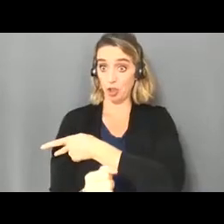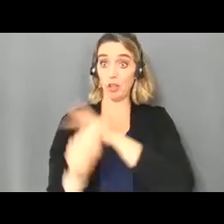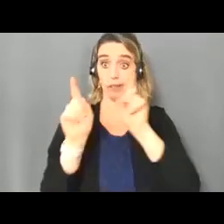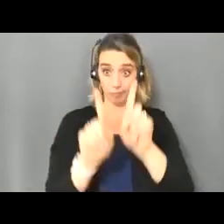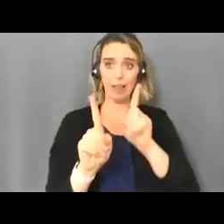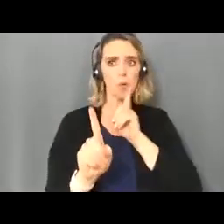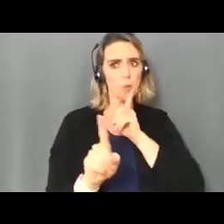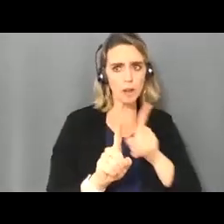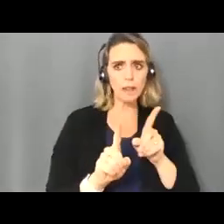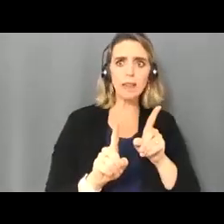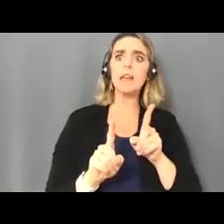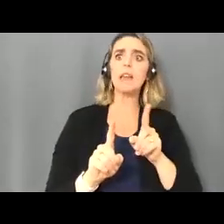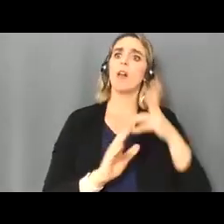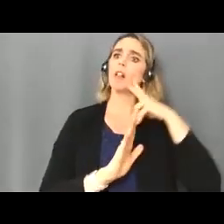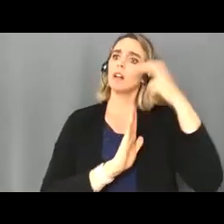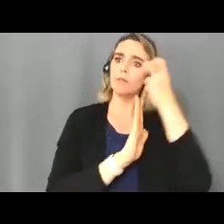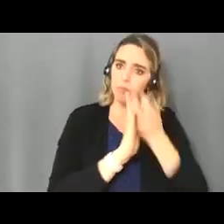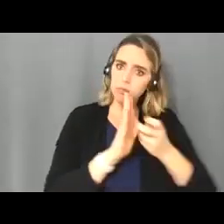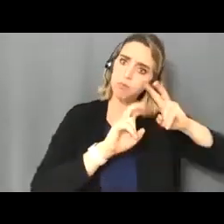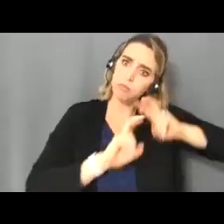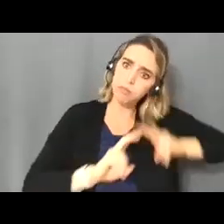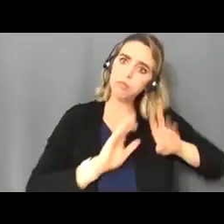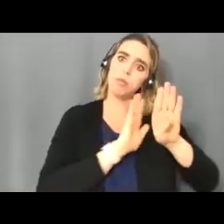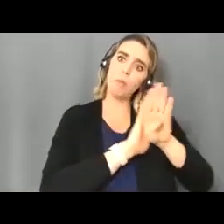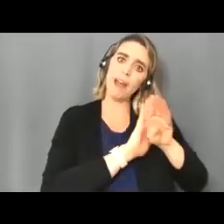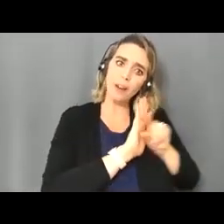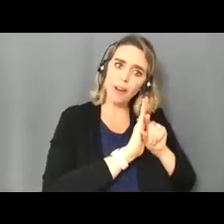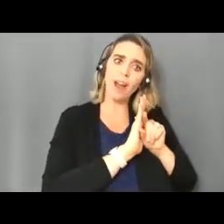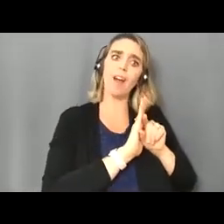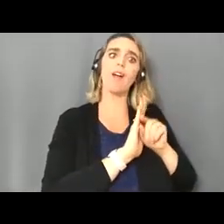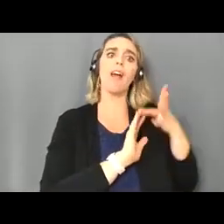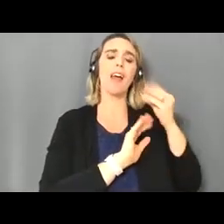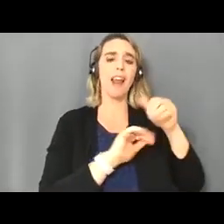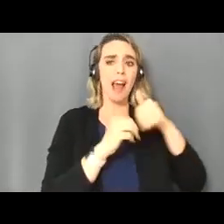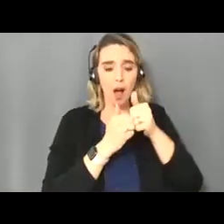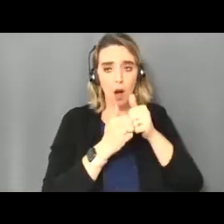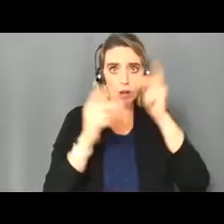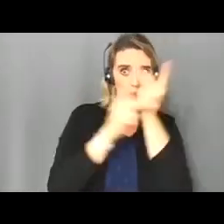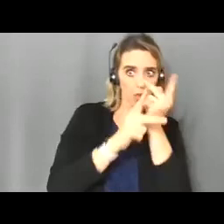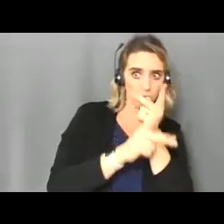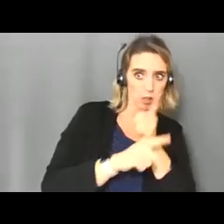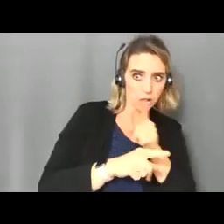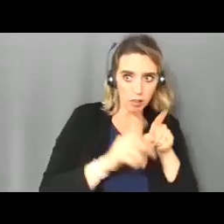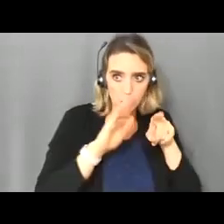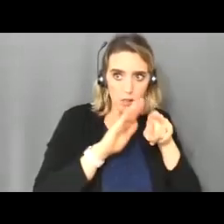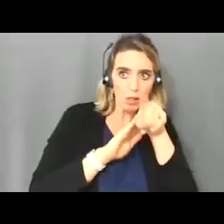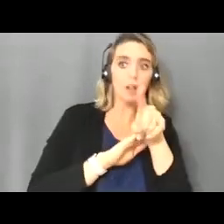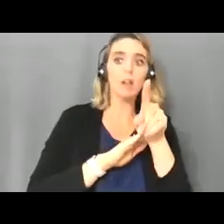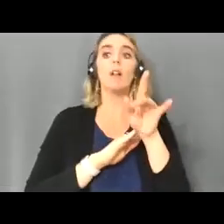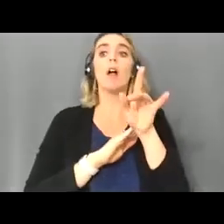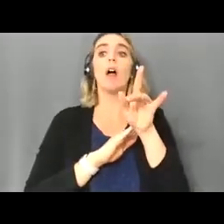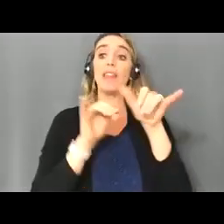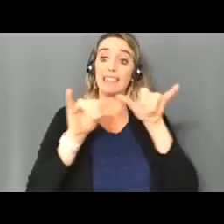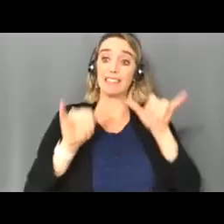answer questions, help with the navigation. And then our physicians will actually create customized questions